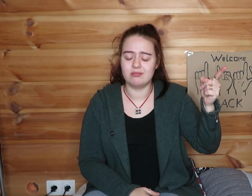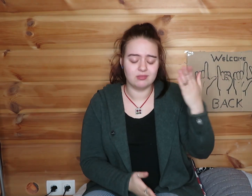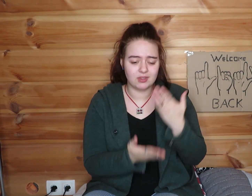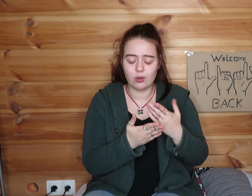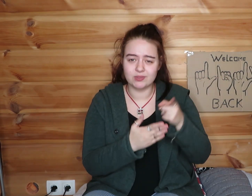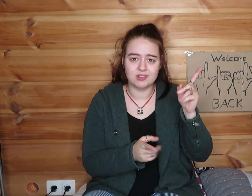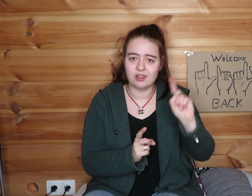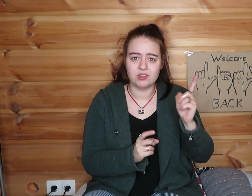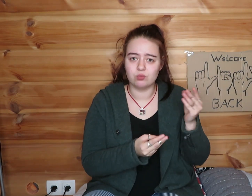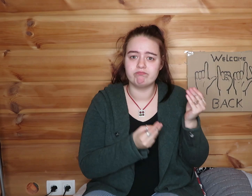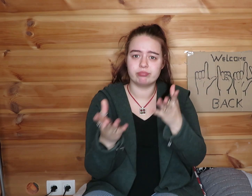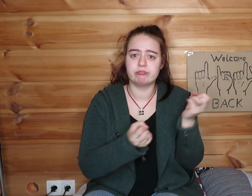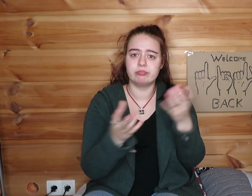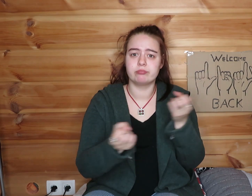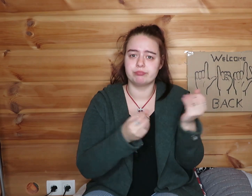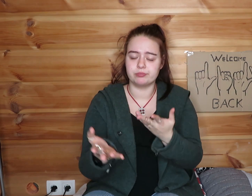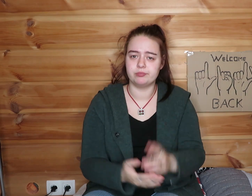They can´t convey it.